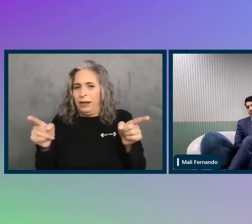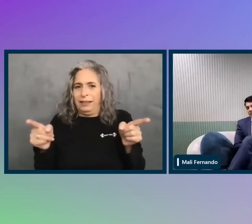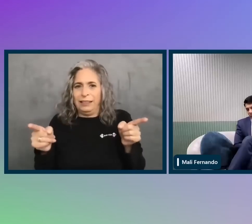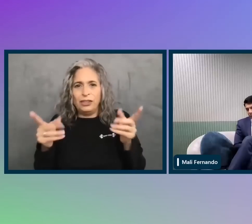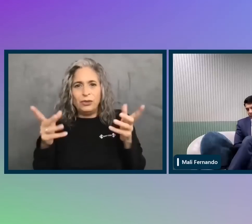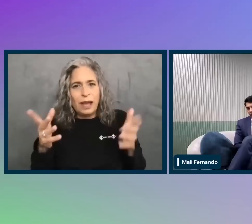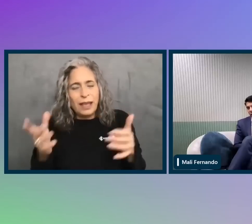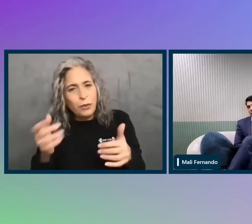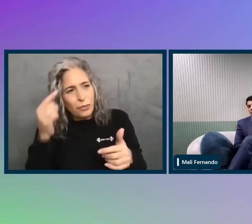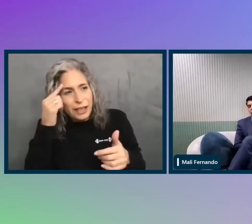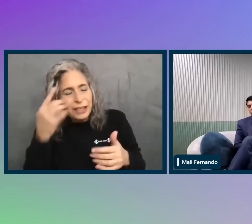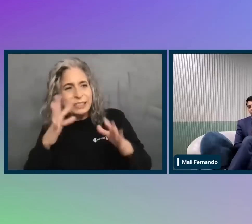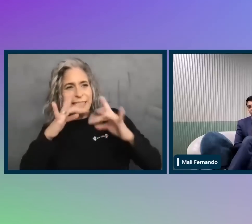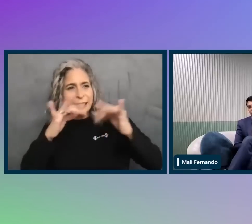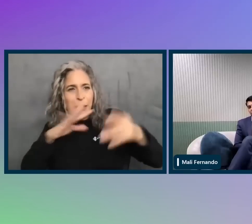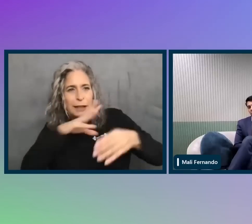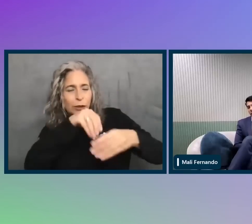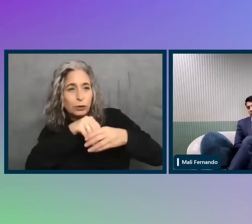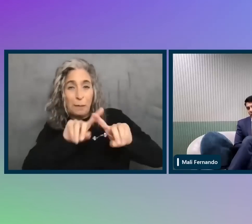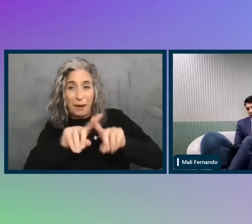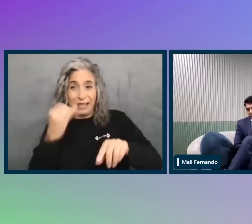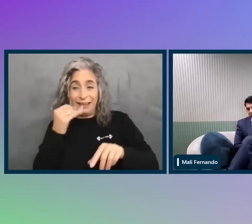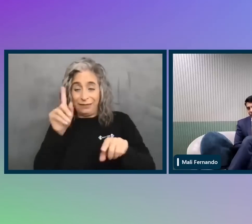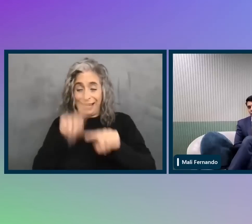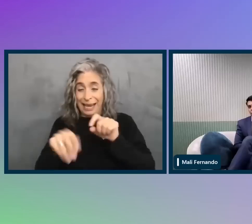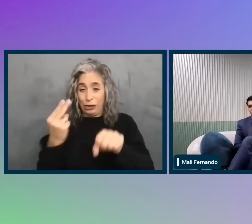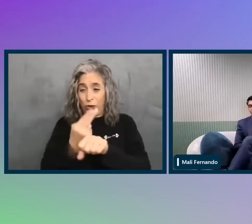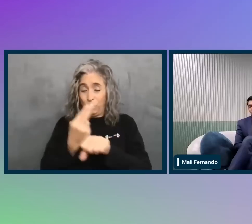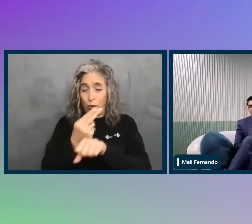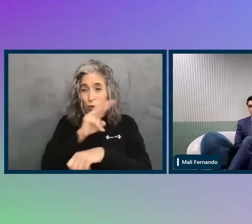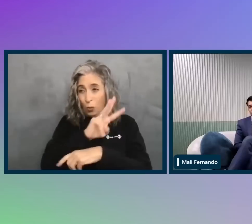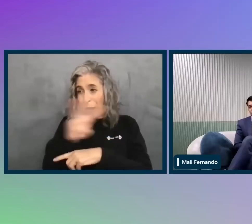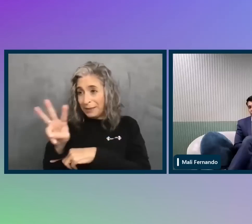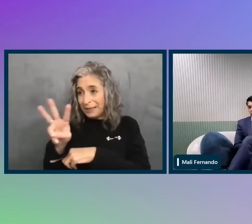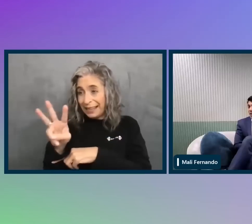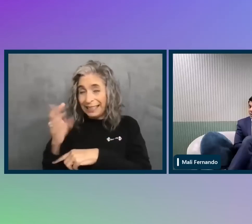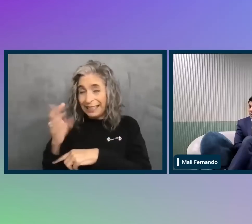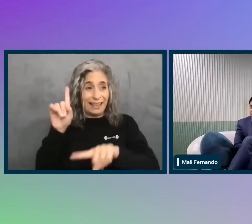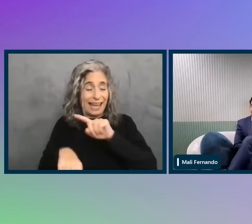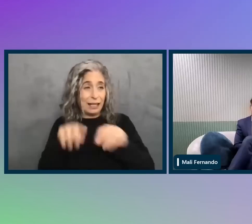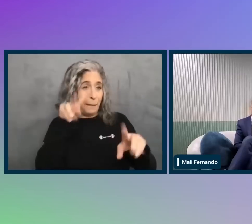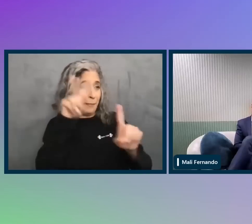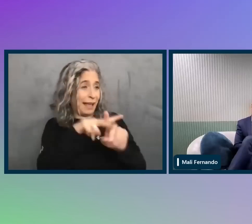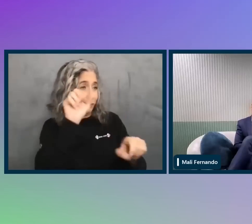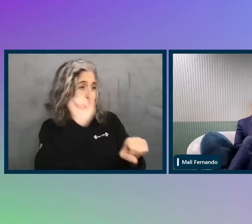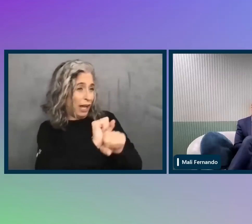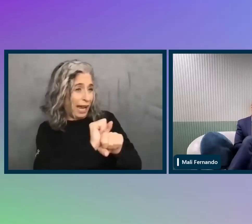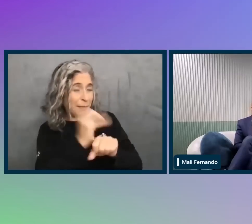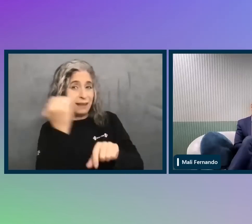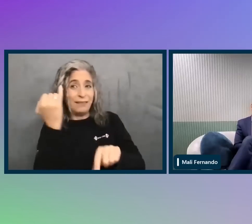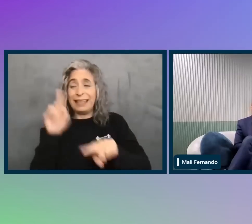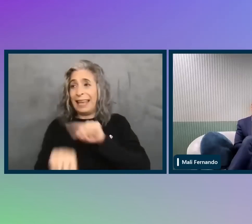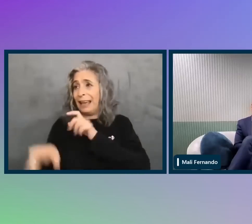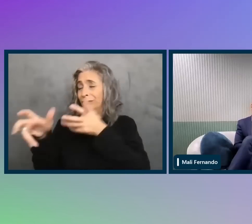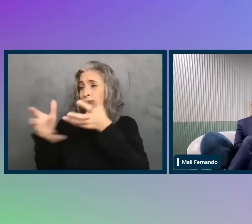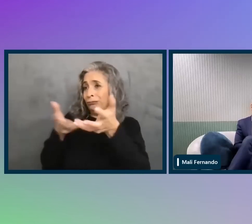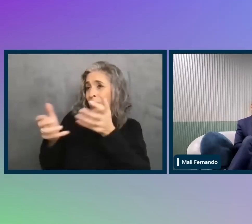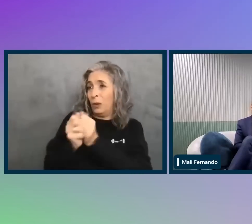but somebody can't use your website, somebody can't apply for a job, somebody can't transact with you, all those commitments and promises